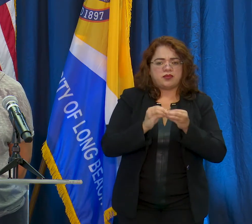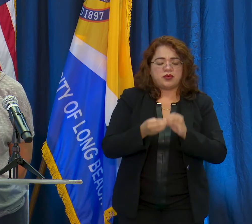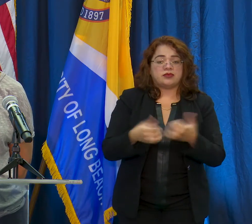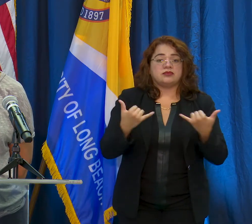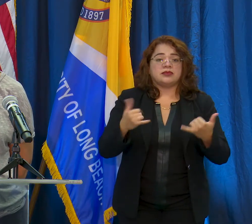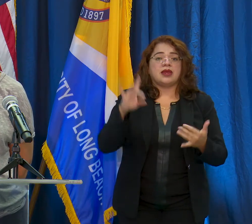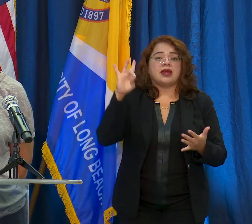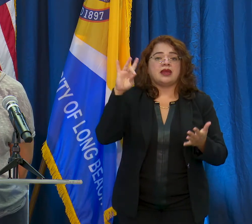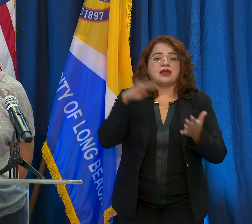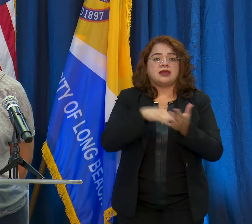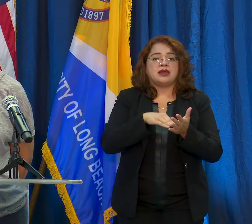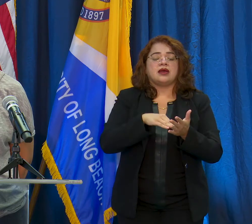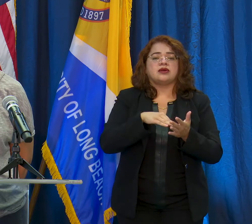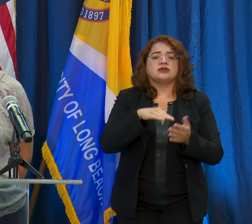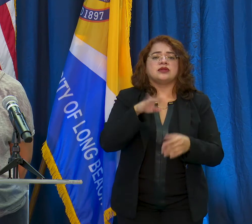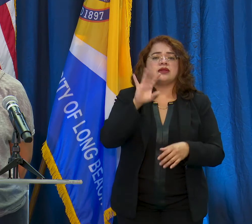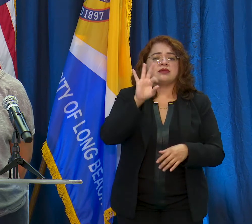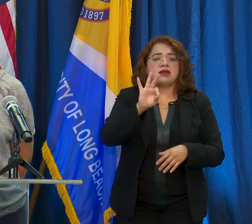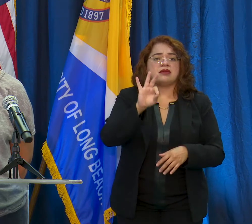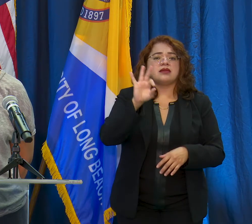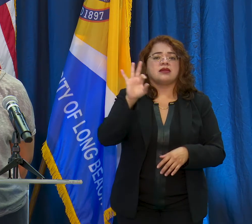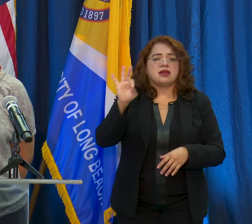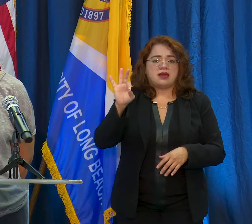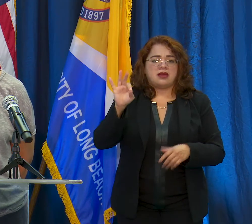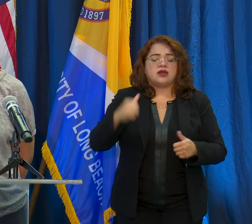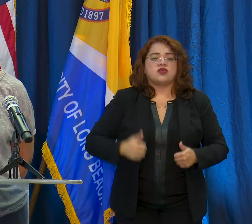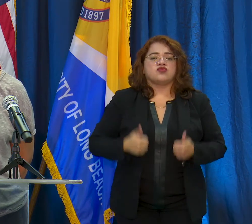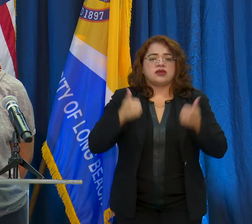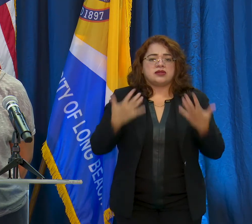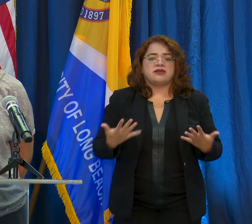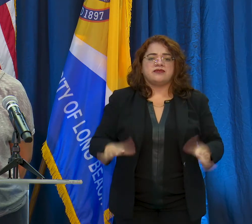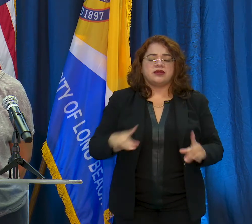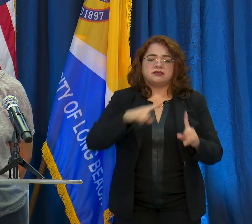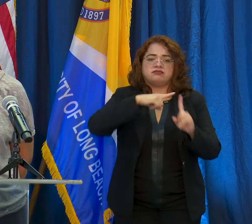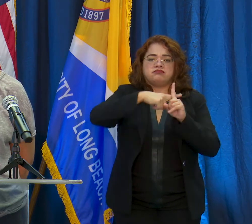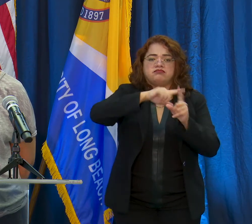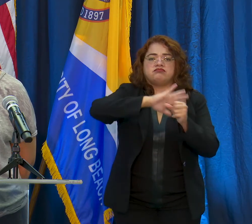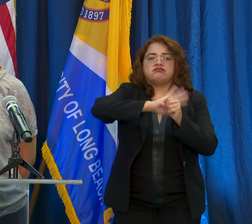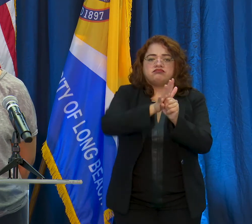8,099 residents have tested positive for COVID.